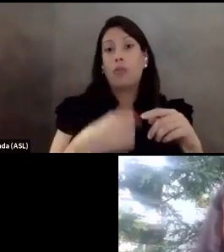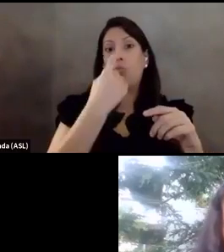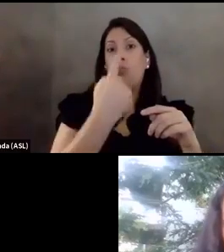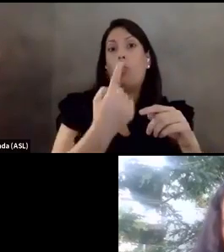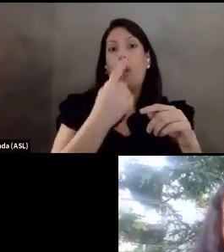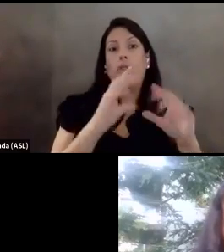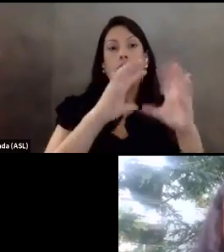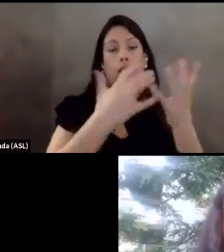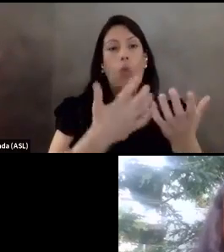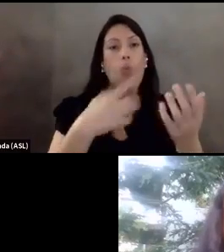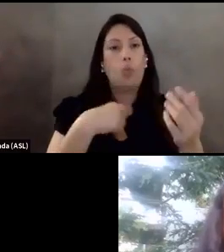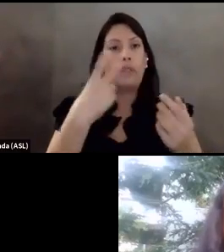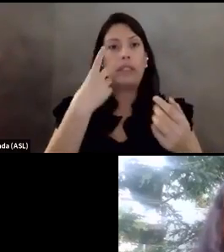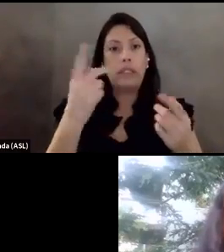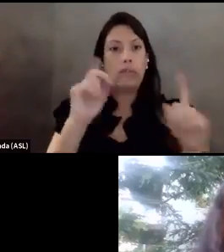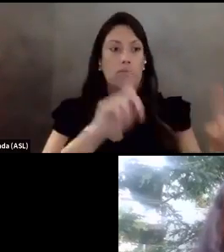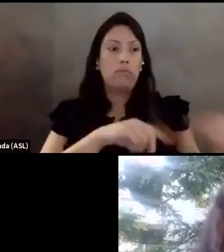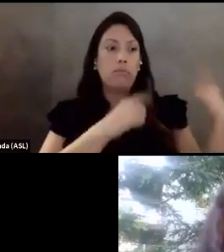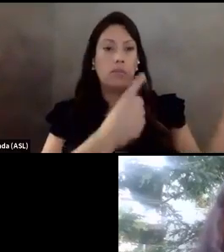seen throughout that's a big contributor to cases.